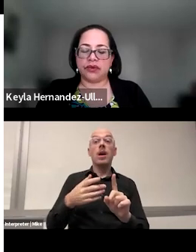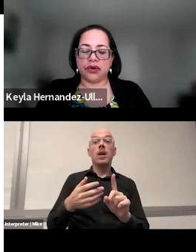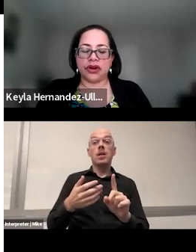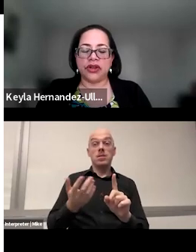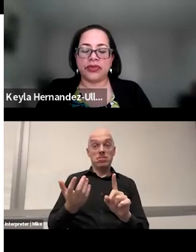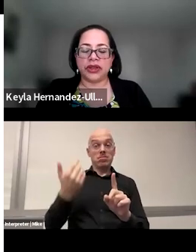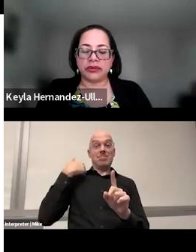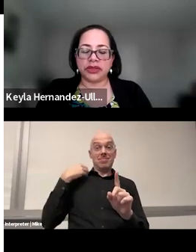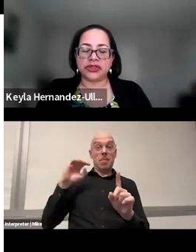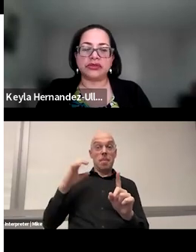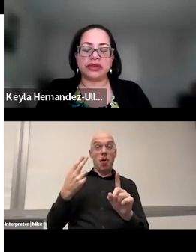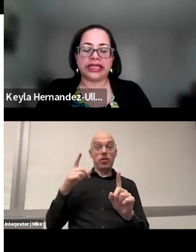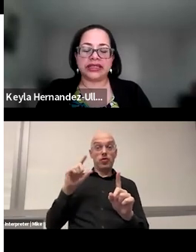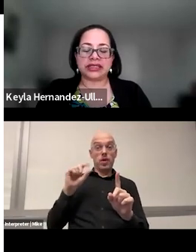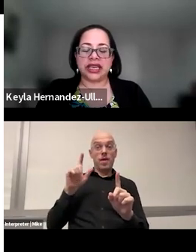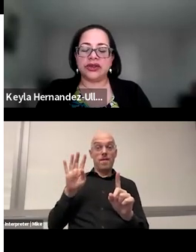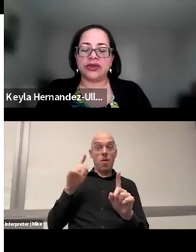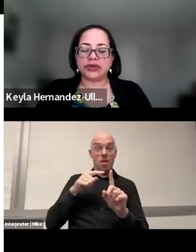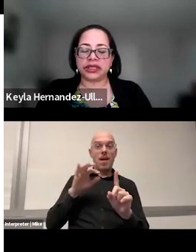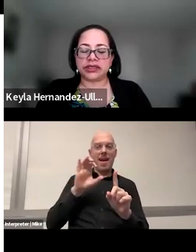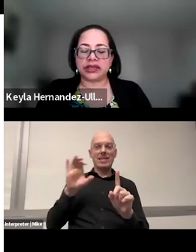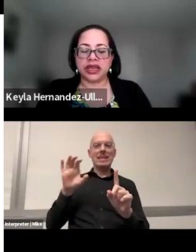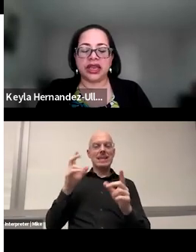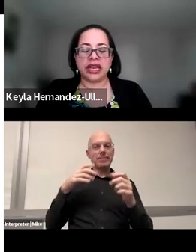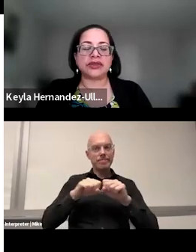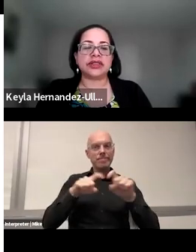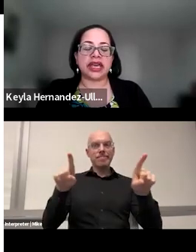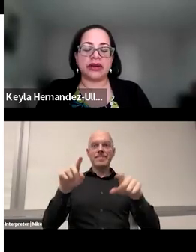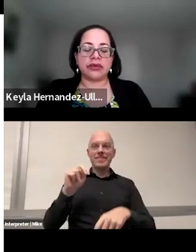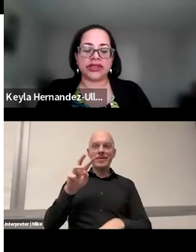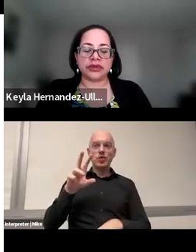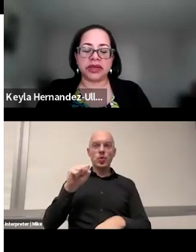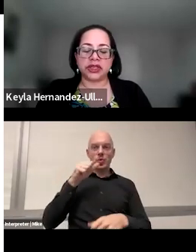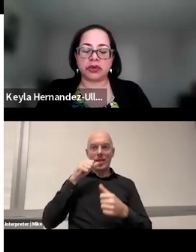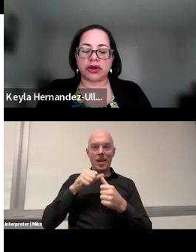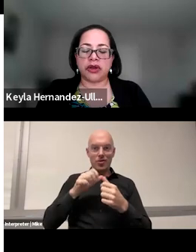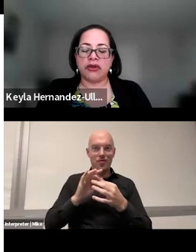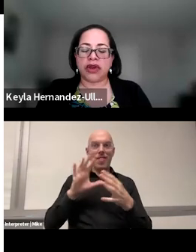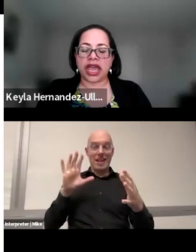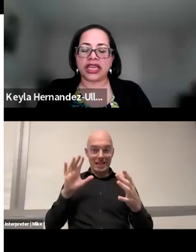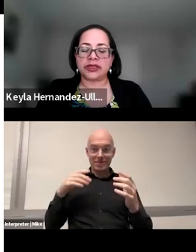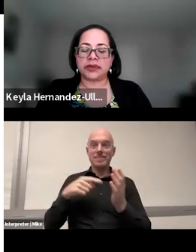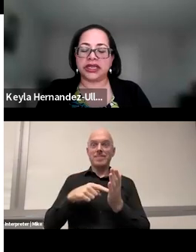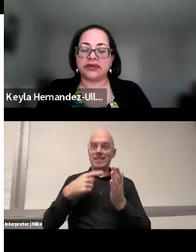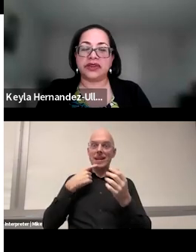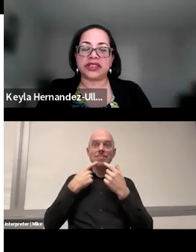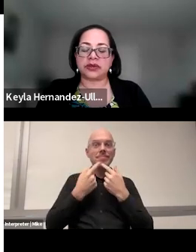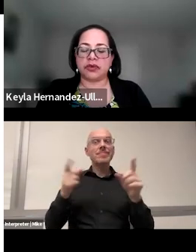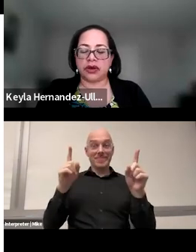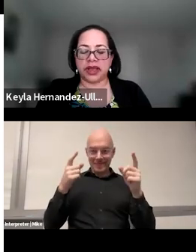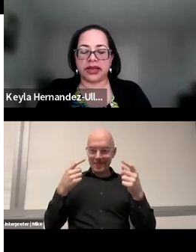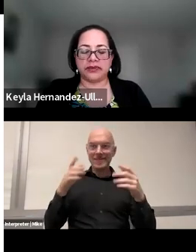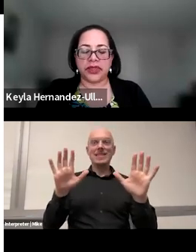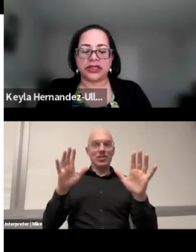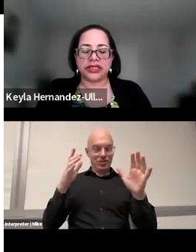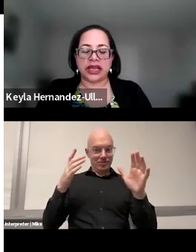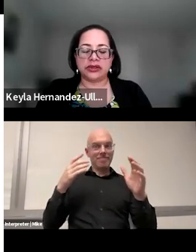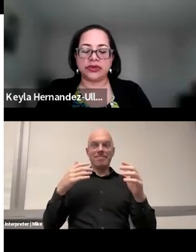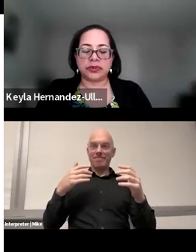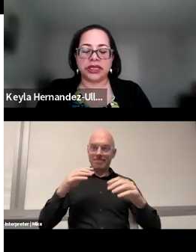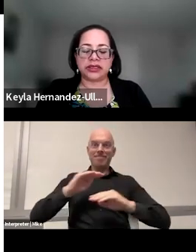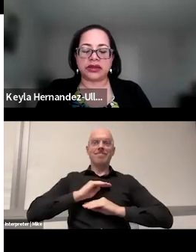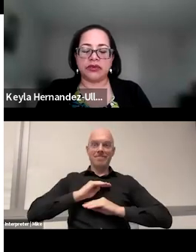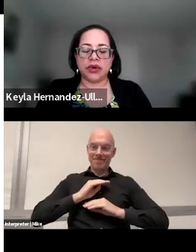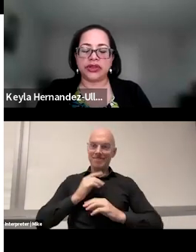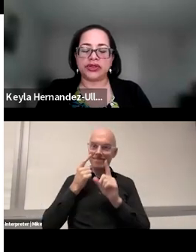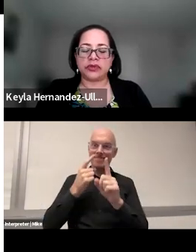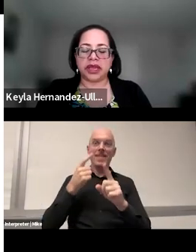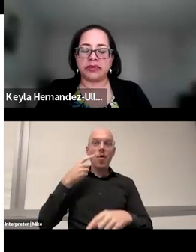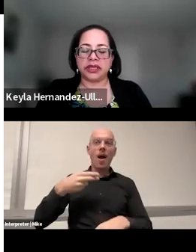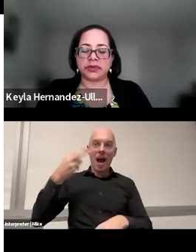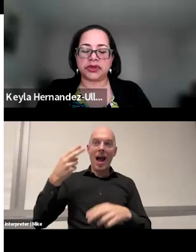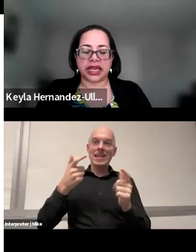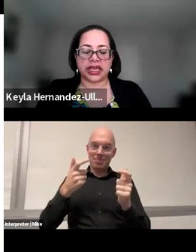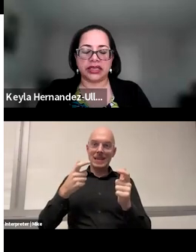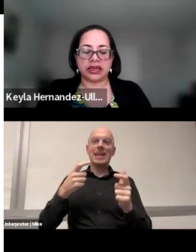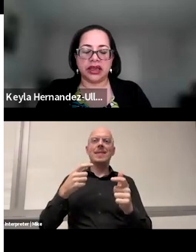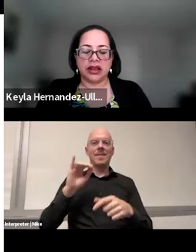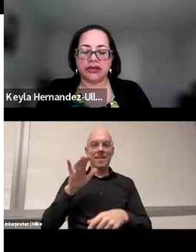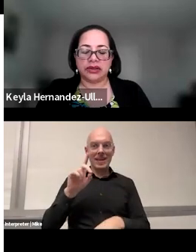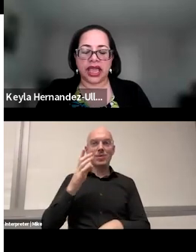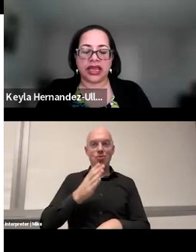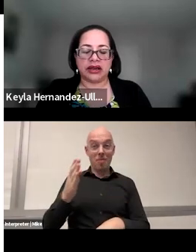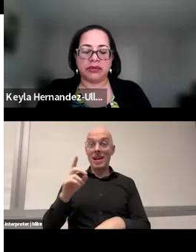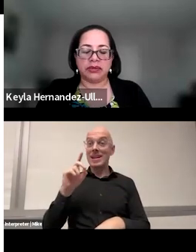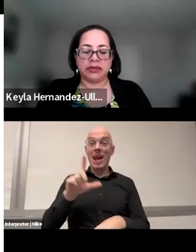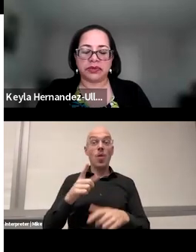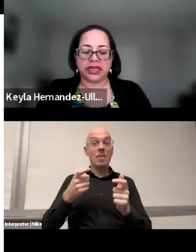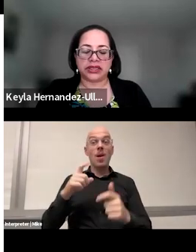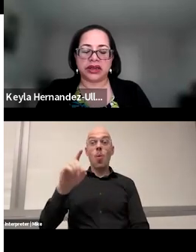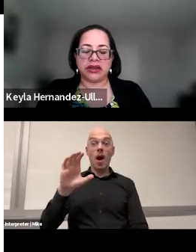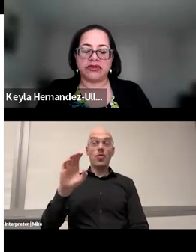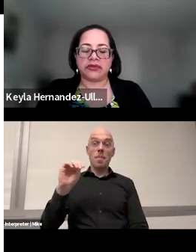Keyla Hernandez-Ulloa: is that in March of 2,024 the Commission released a news release, announcing that it raised the benchmark for high speed, fixed broadband to download speeds of 100 megabits per second.